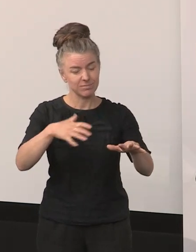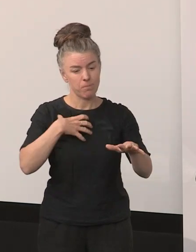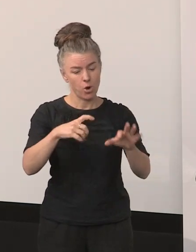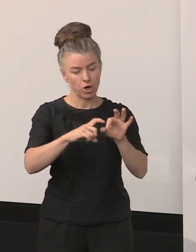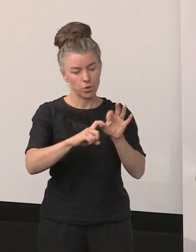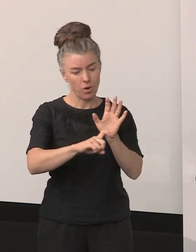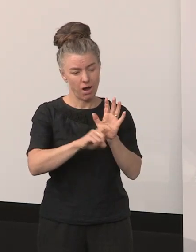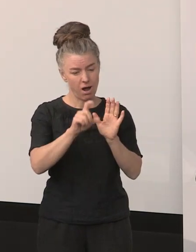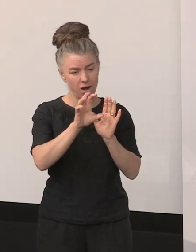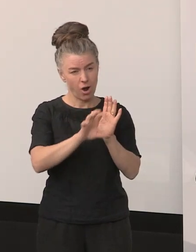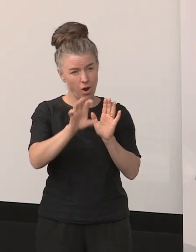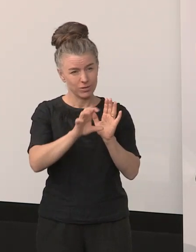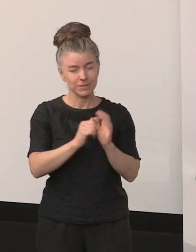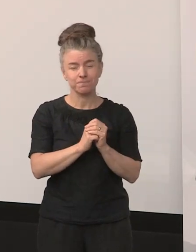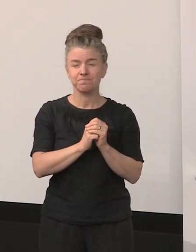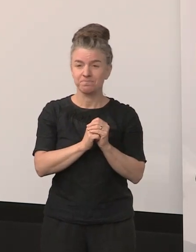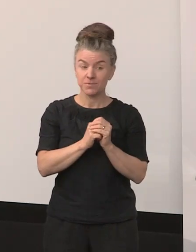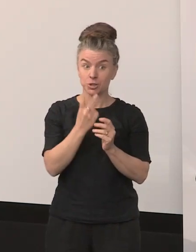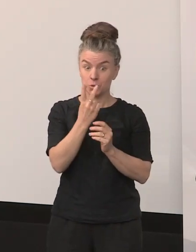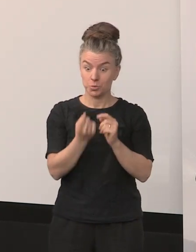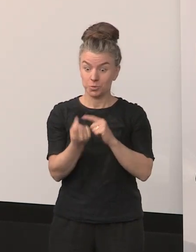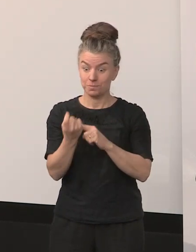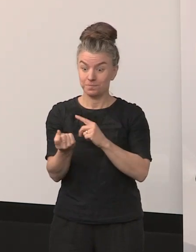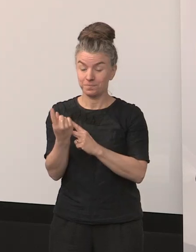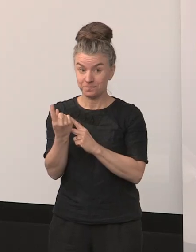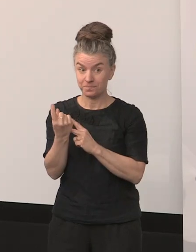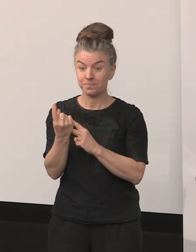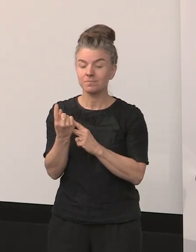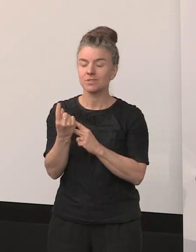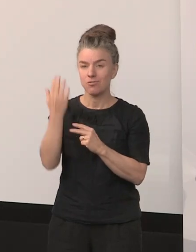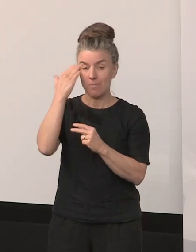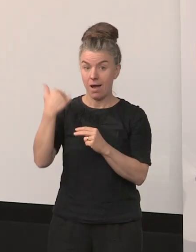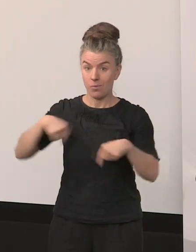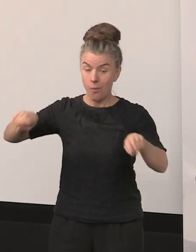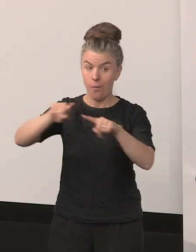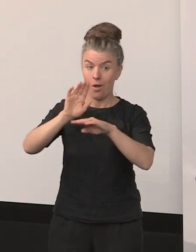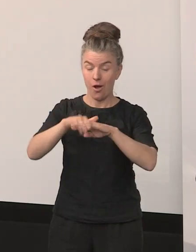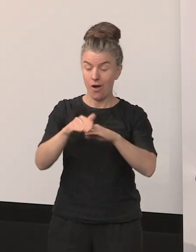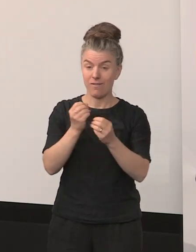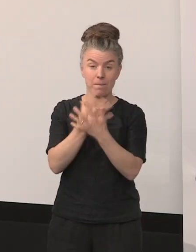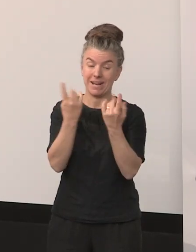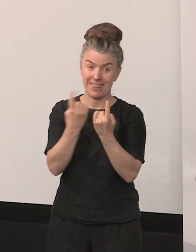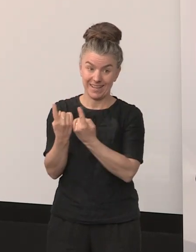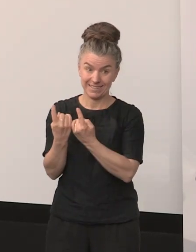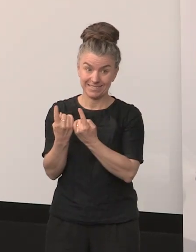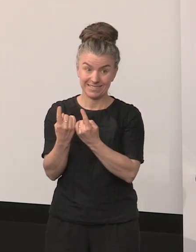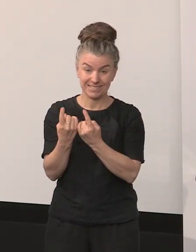underscore the reason why you wanted to have that contact tracing ability more widely available? They do. They underscore a lot of